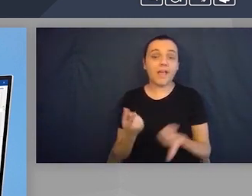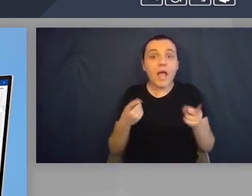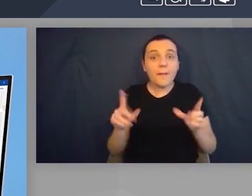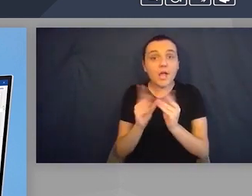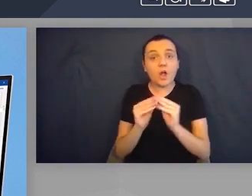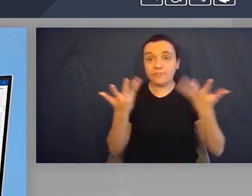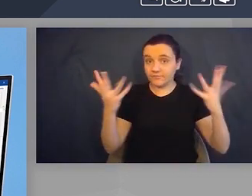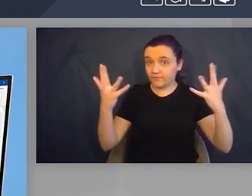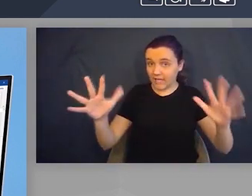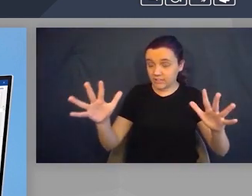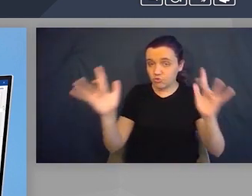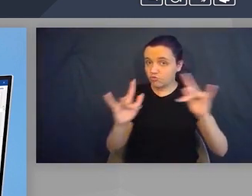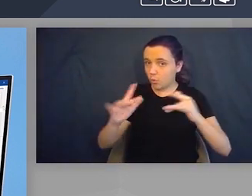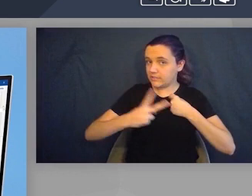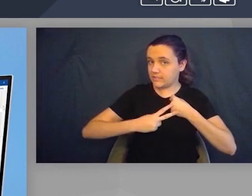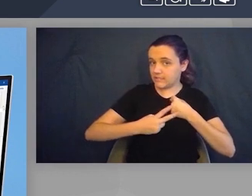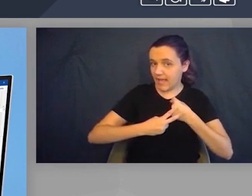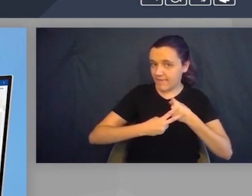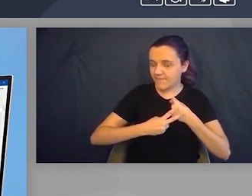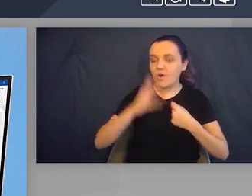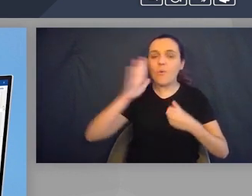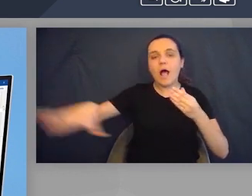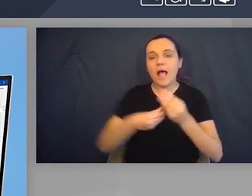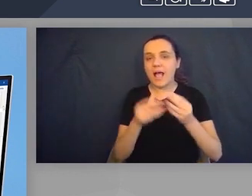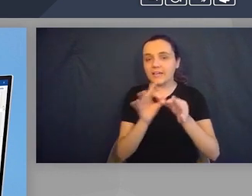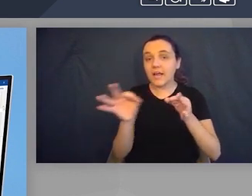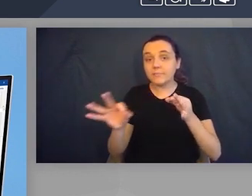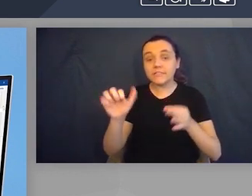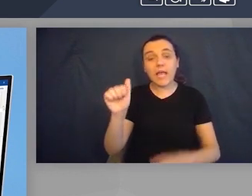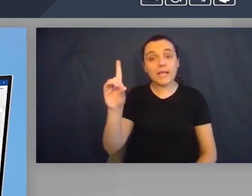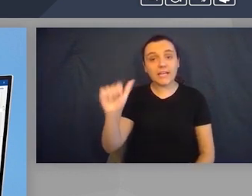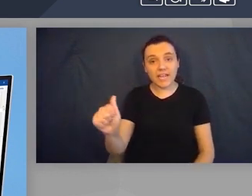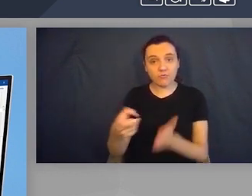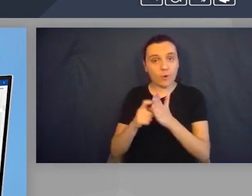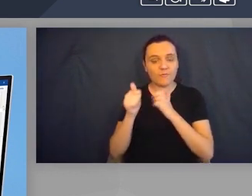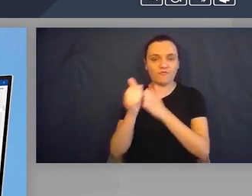each recording will be captioned using a D A standards to ensure that captions are appropriate and A D A compliant.